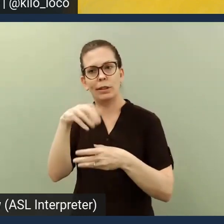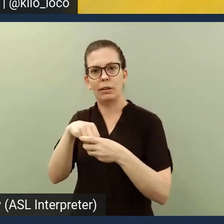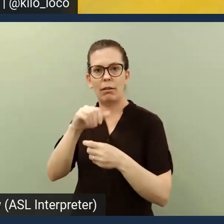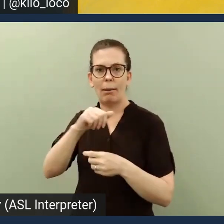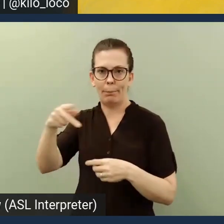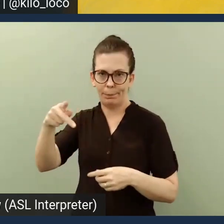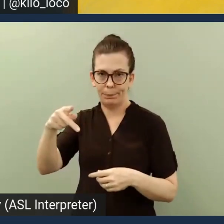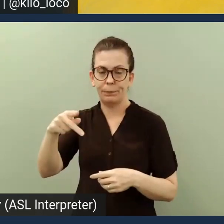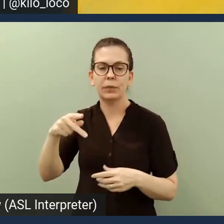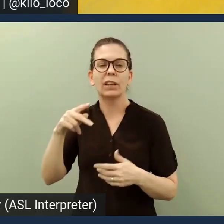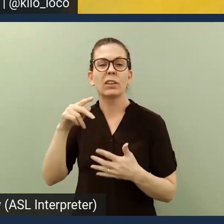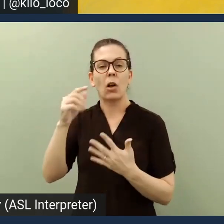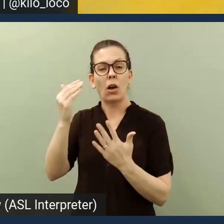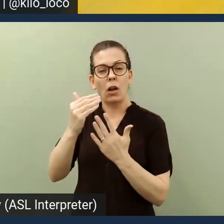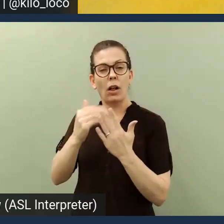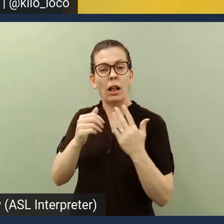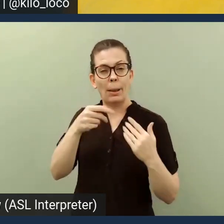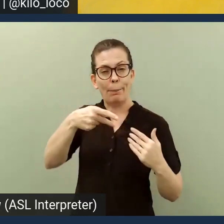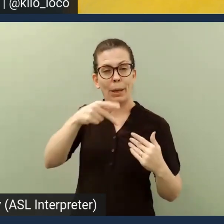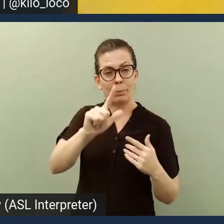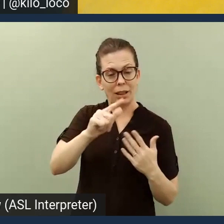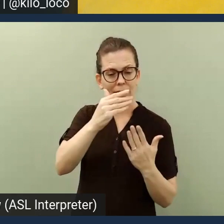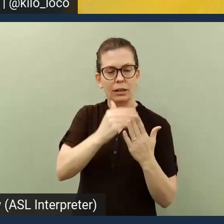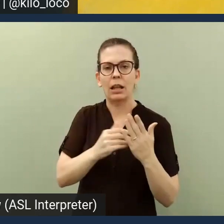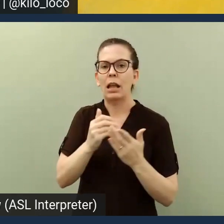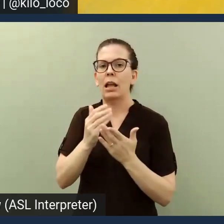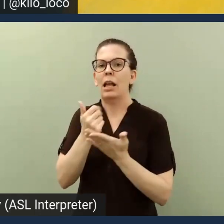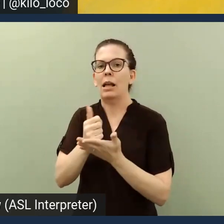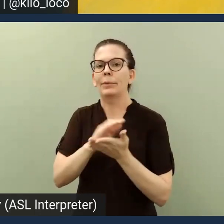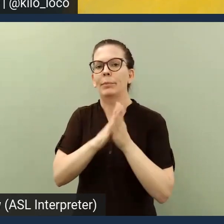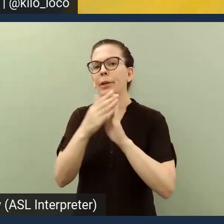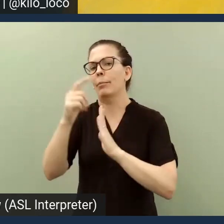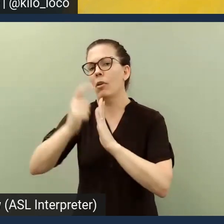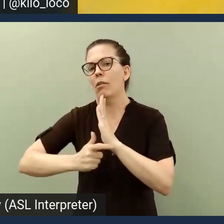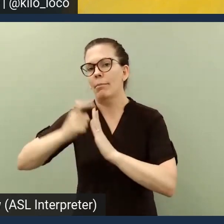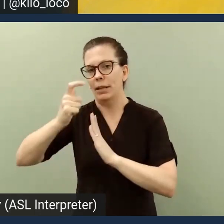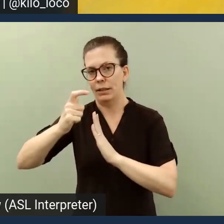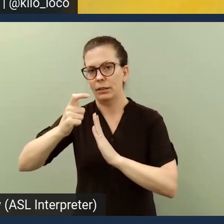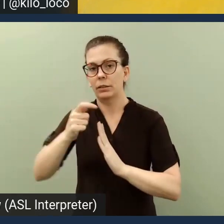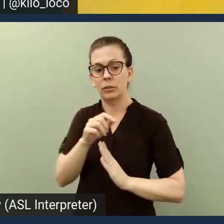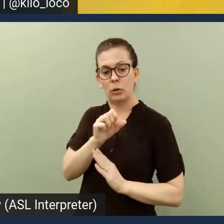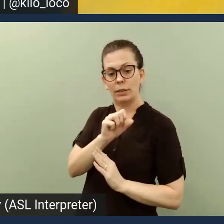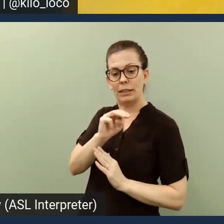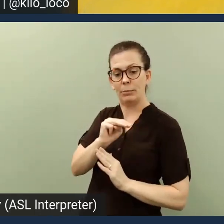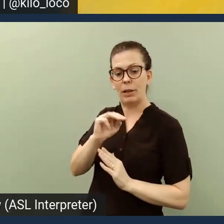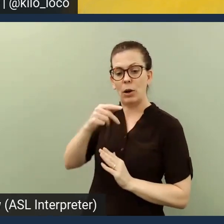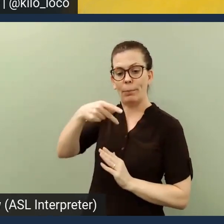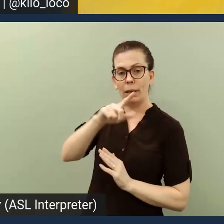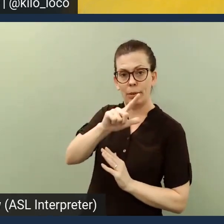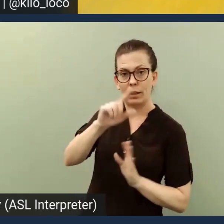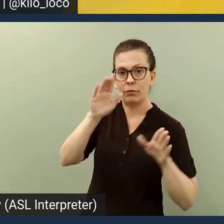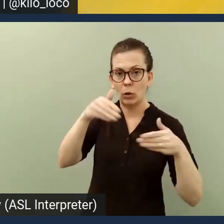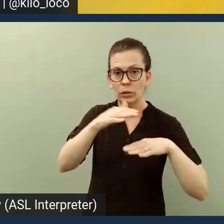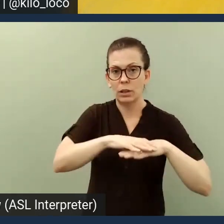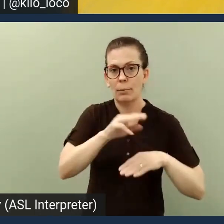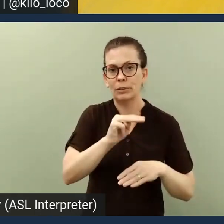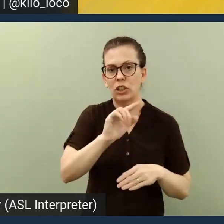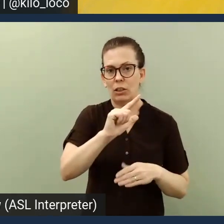So all this pipelining helps automate that entire process where you have SageMaker Pipelines that focuses on the machine learning aspect,